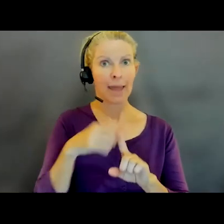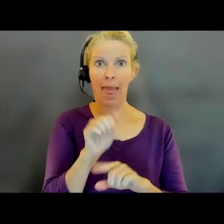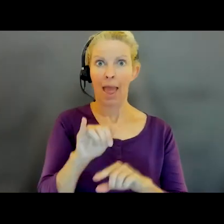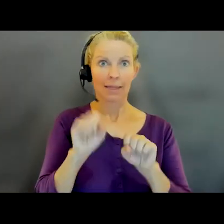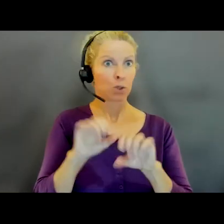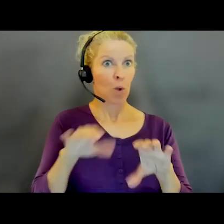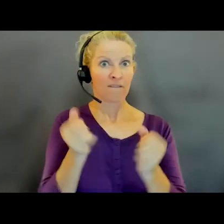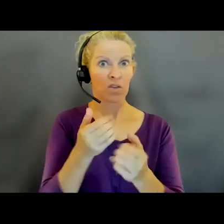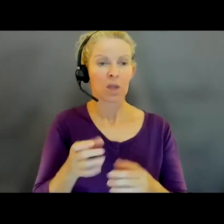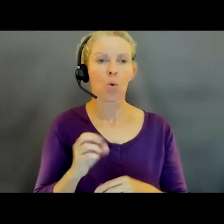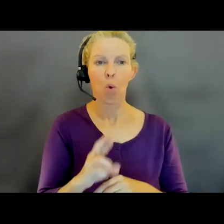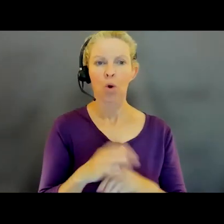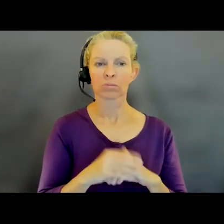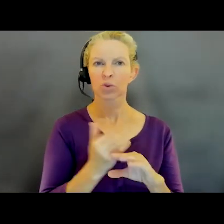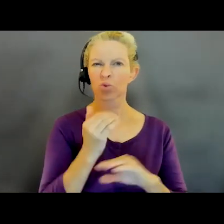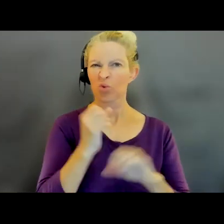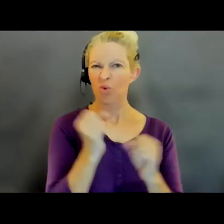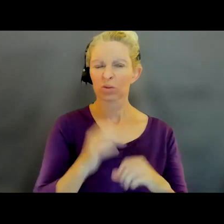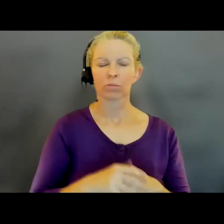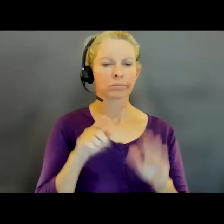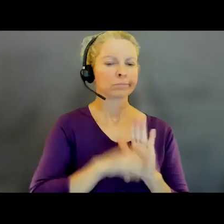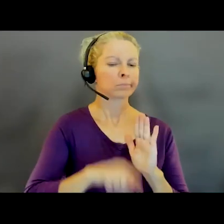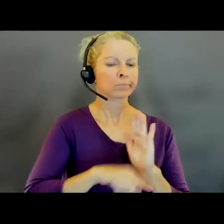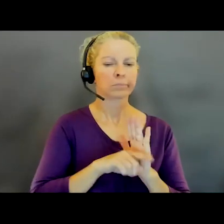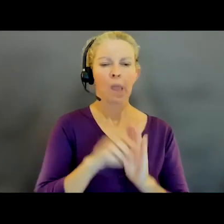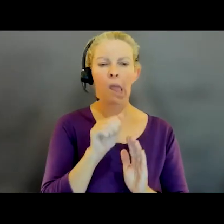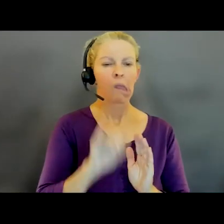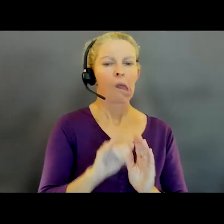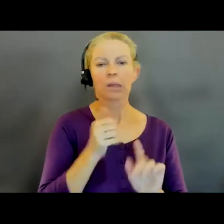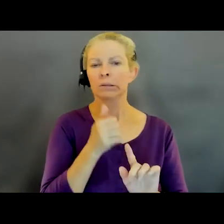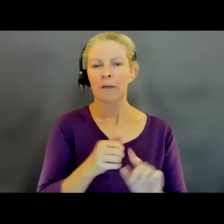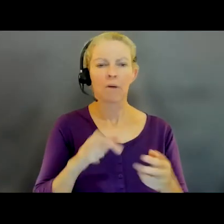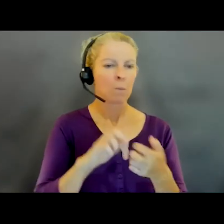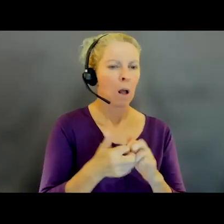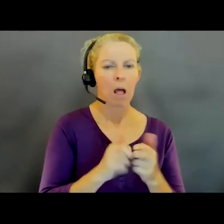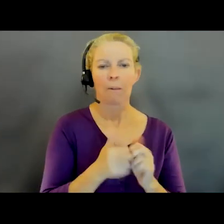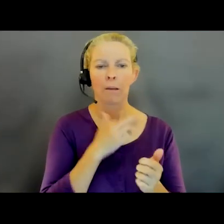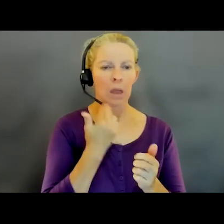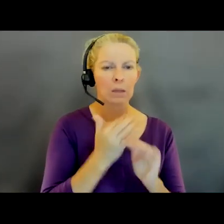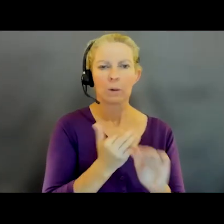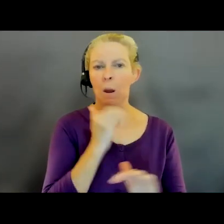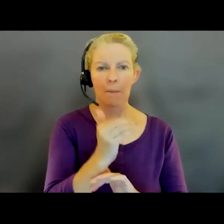can't do it all perfectly, so we can't use it at all. That we are going to fall in the middle. That